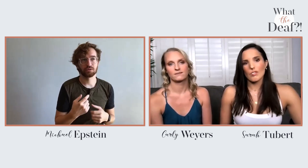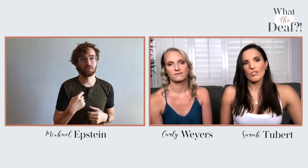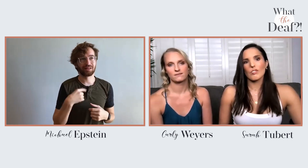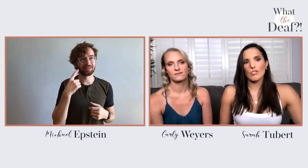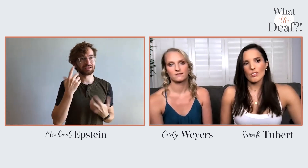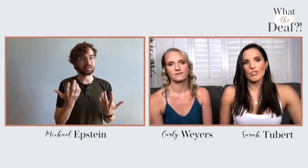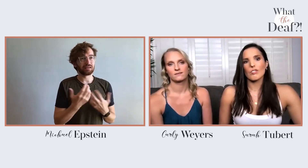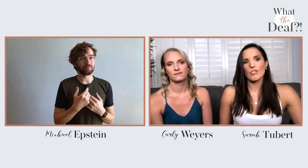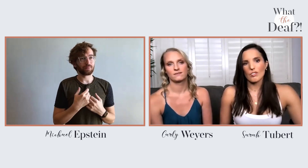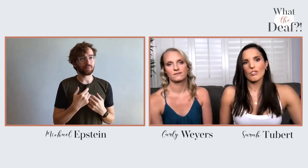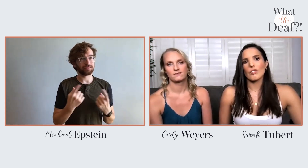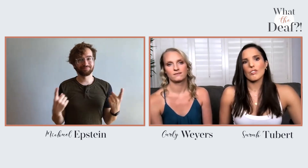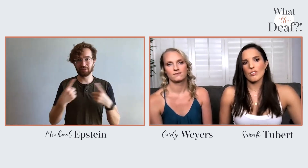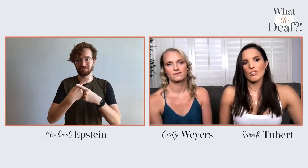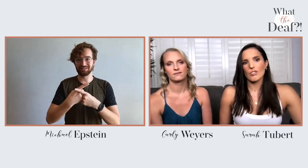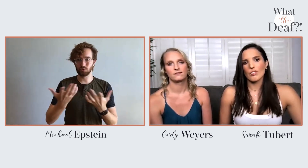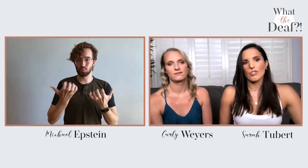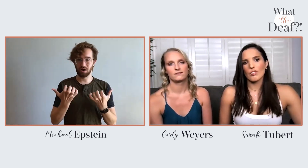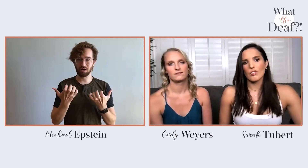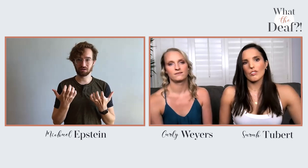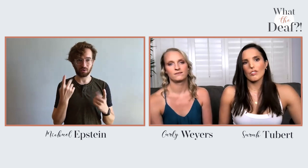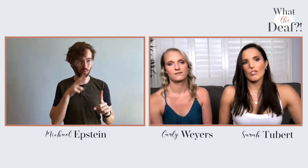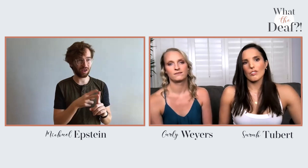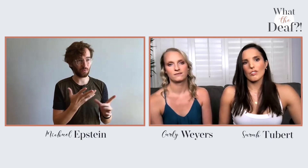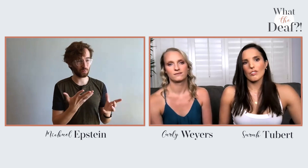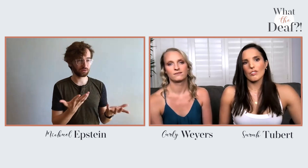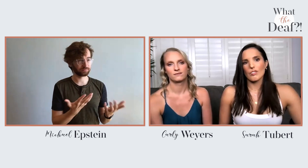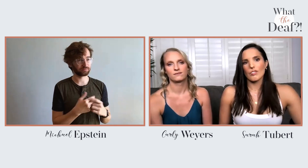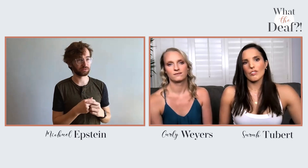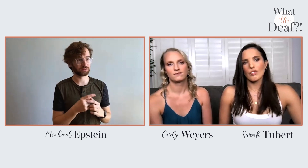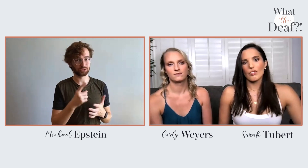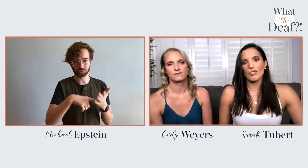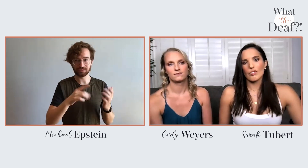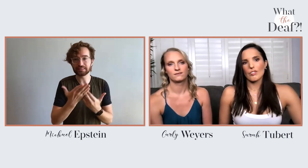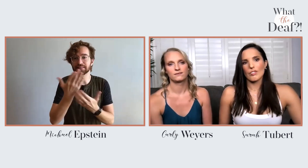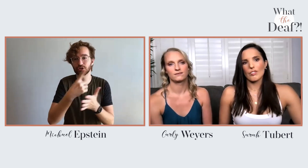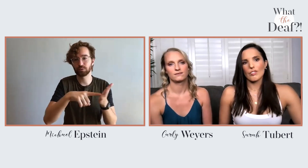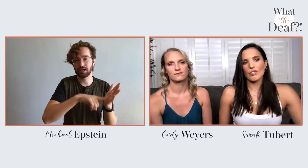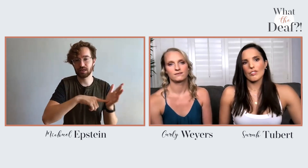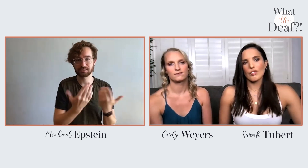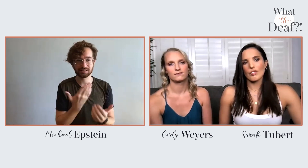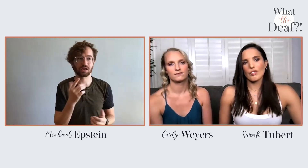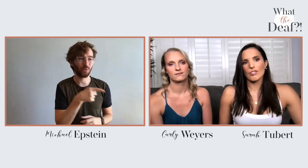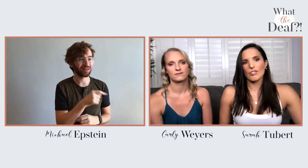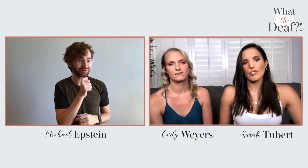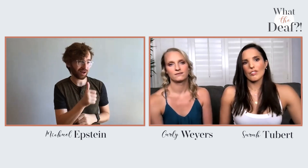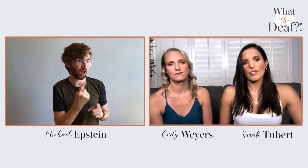There's very slim pickings. And so that's a conflict because it's very easy to jump and criticize, right?